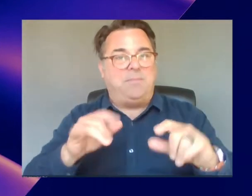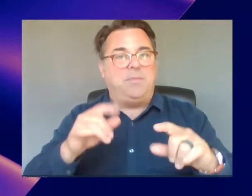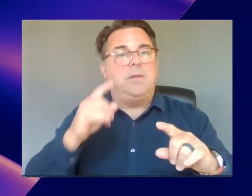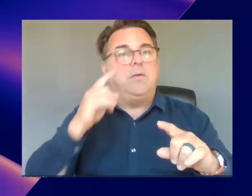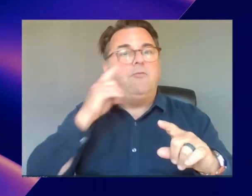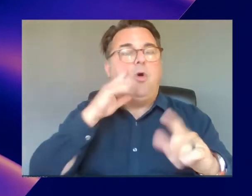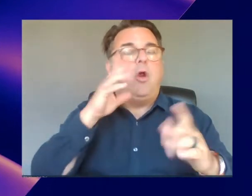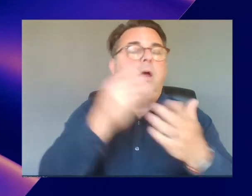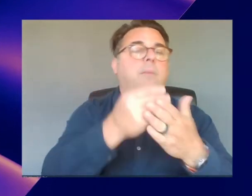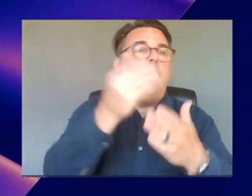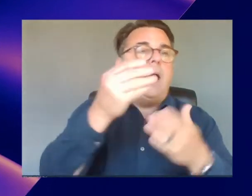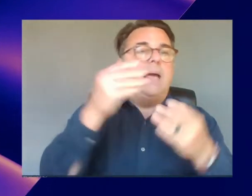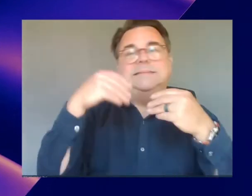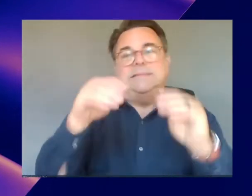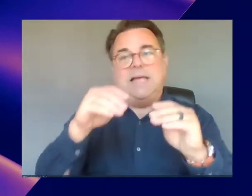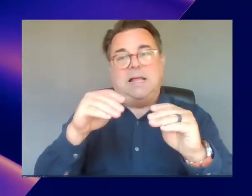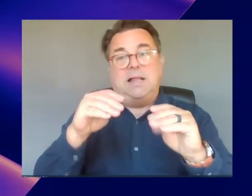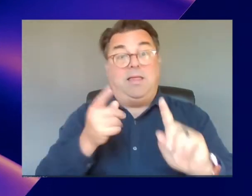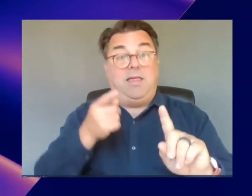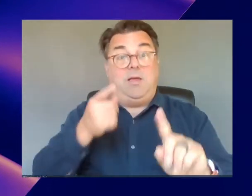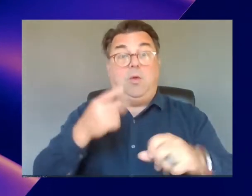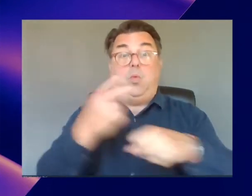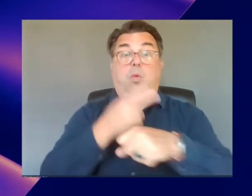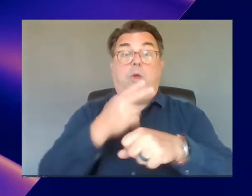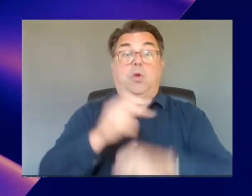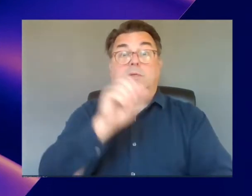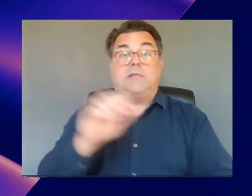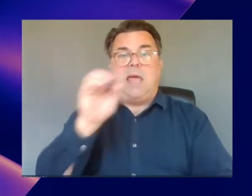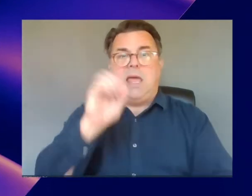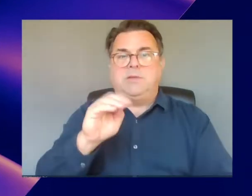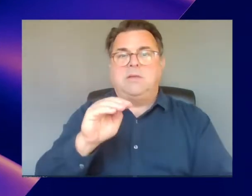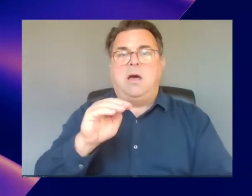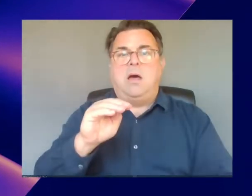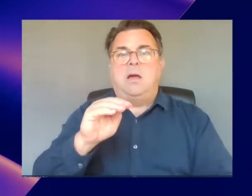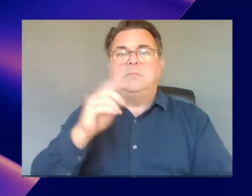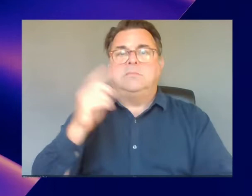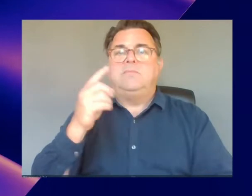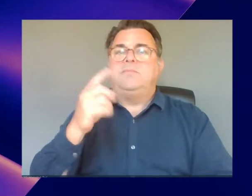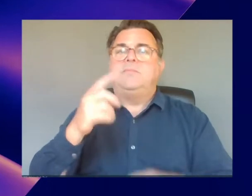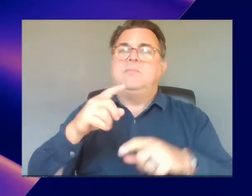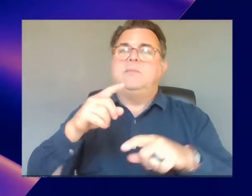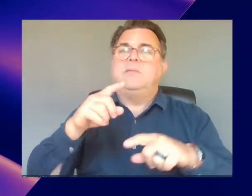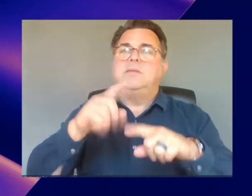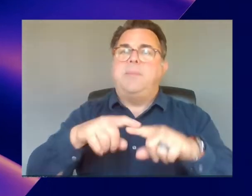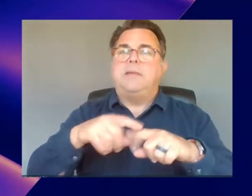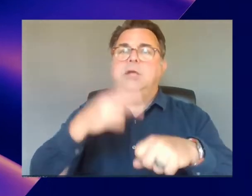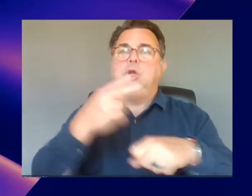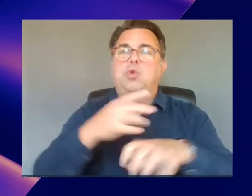Right. - That is where we use Amazon Personalize. Based on user action, you can basically generate